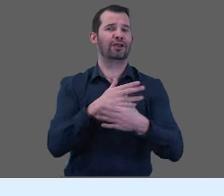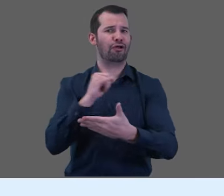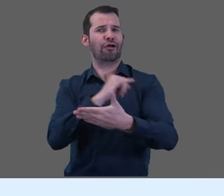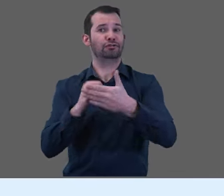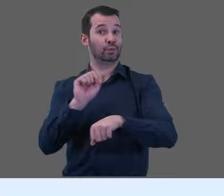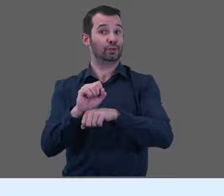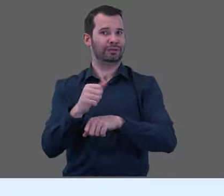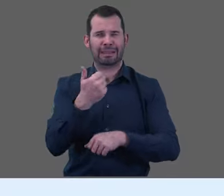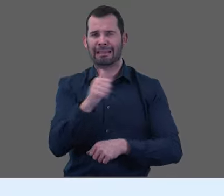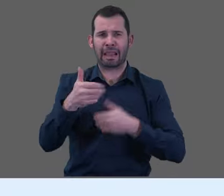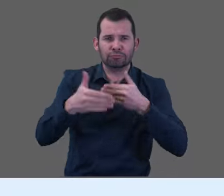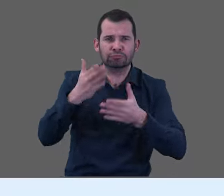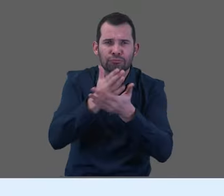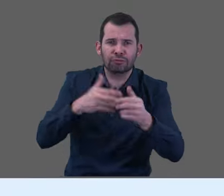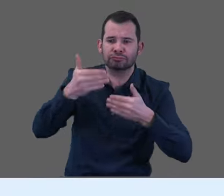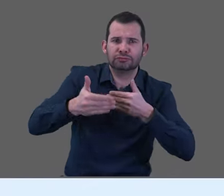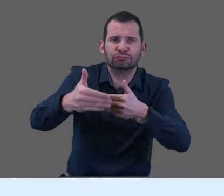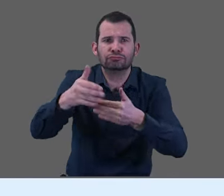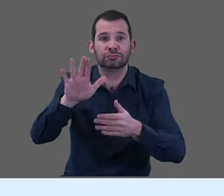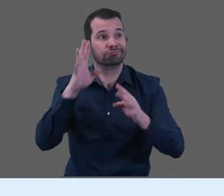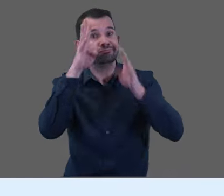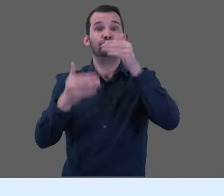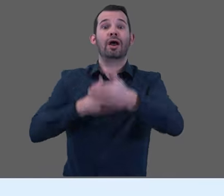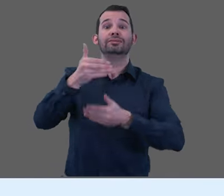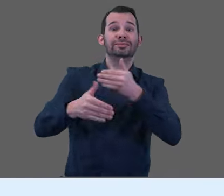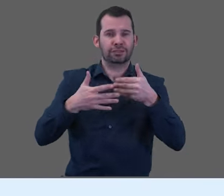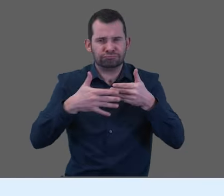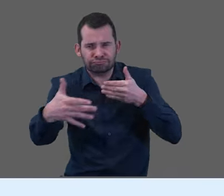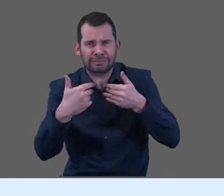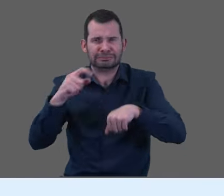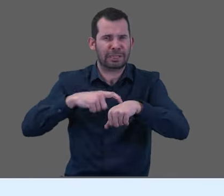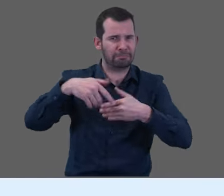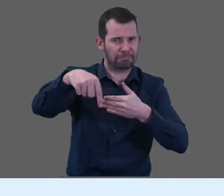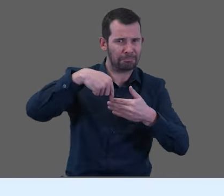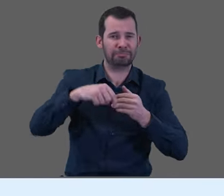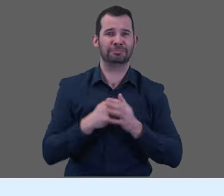and share artistic work at any or all stages of the creative process.